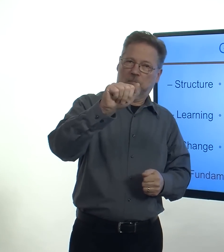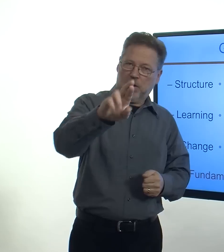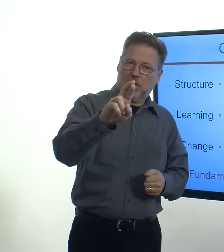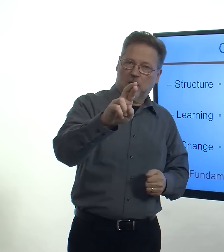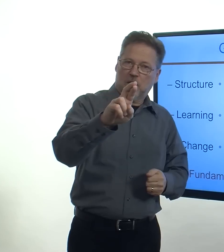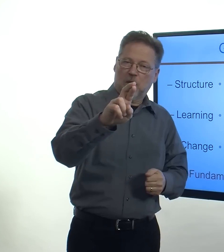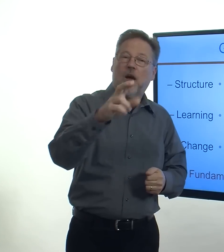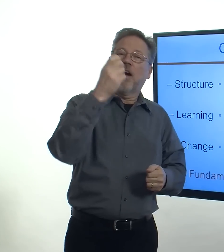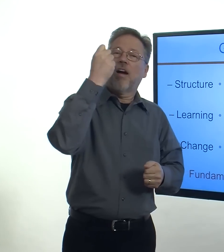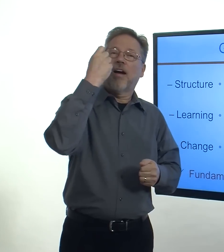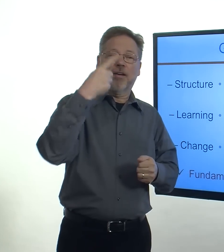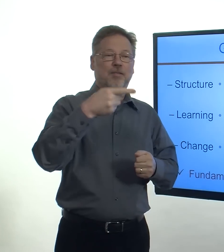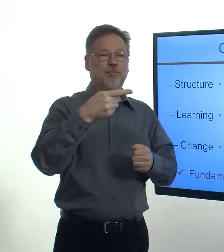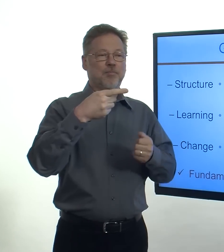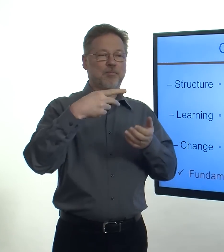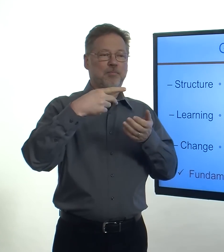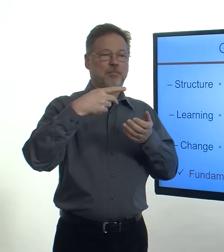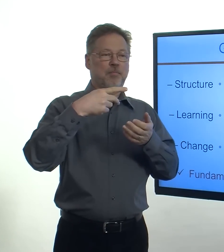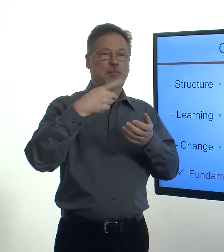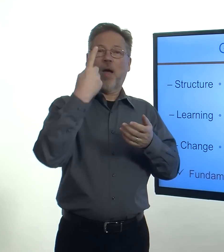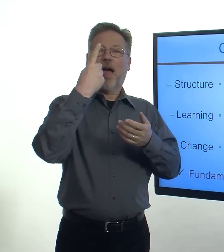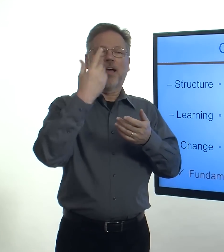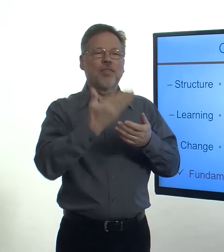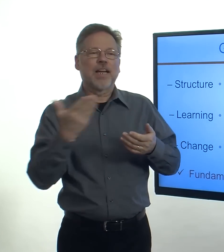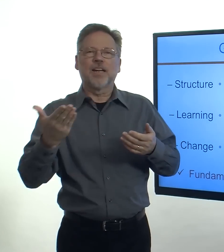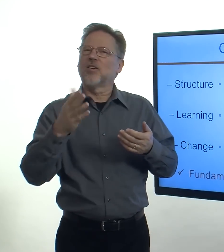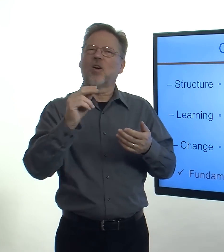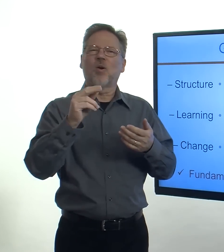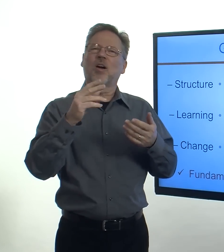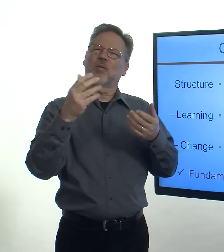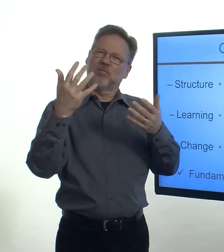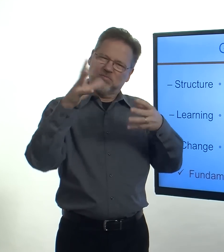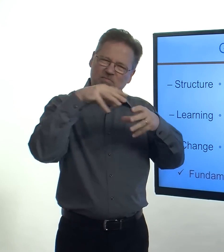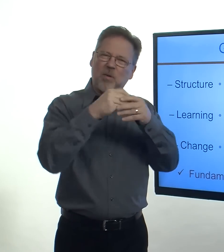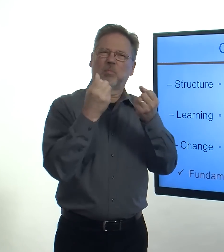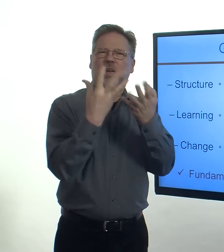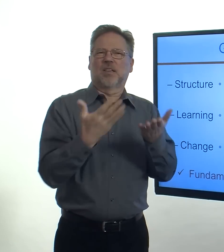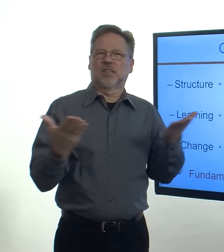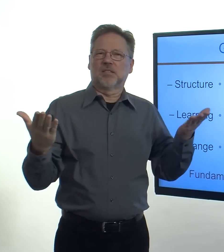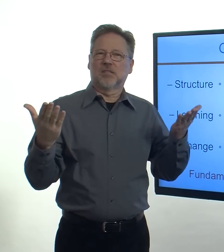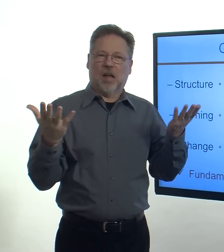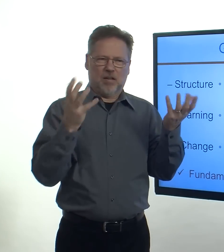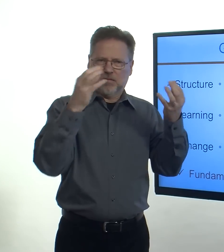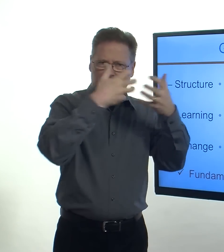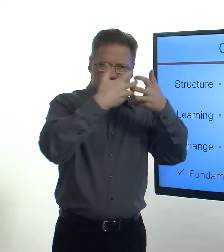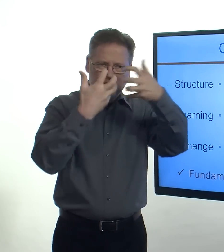of mechanism of the grammar. Grammar is not just one thing; rather, it’s made up of